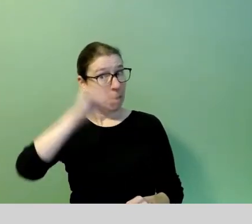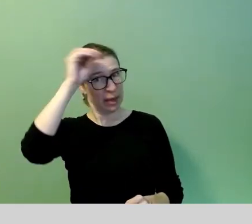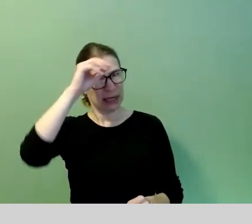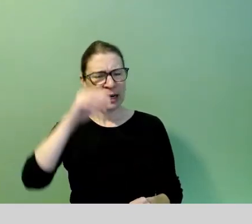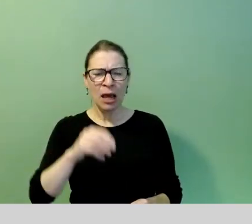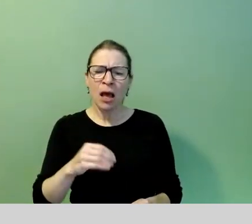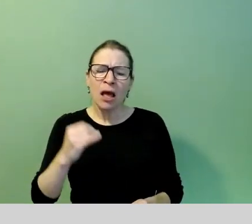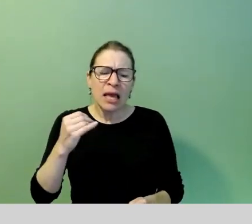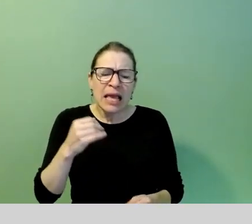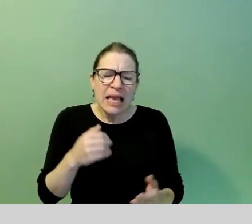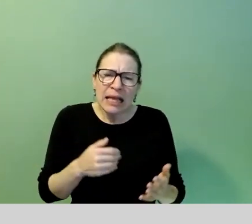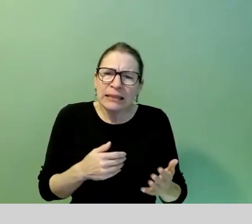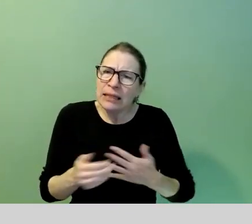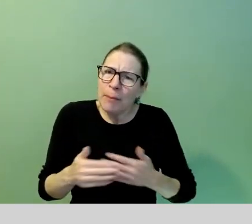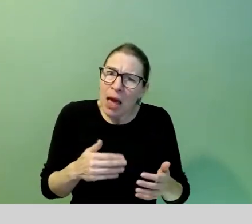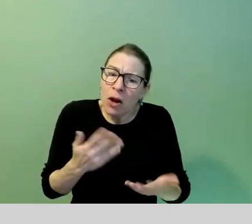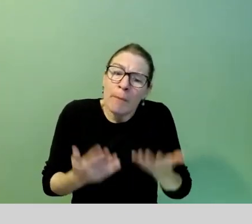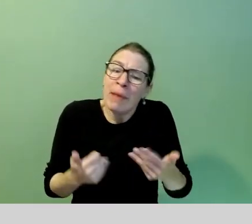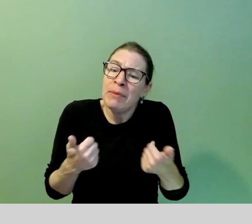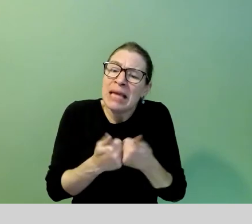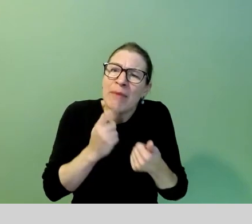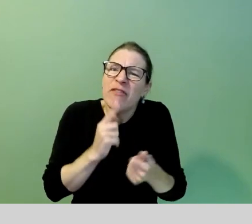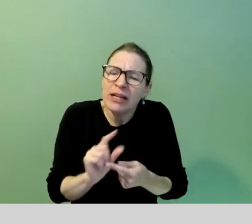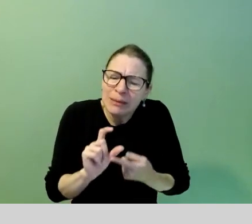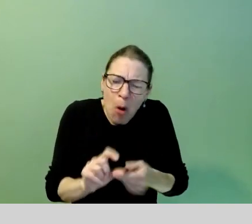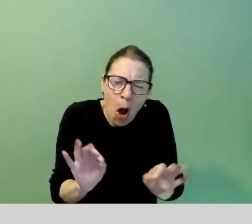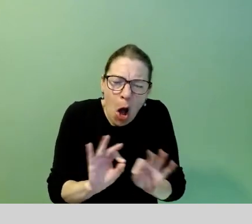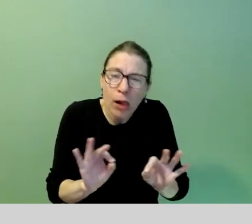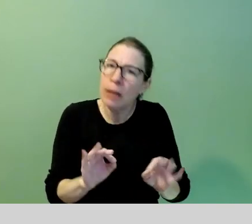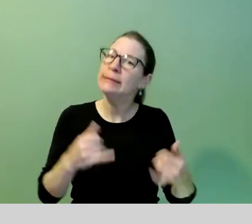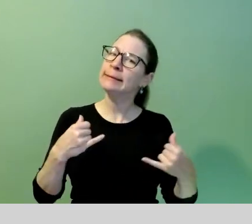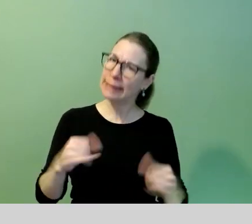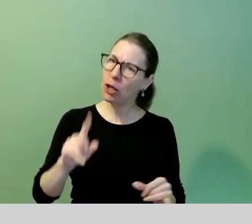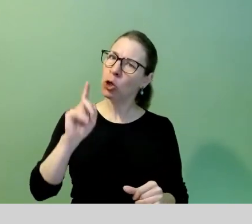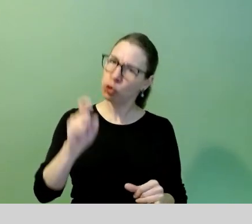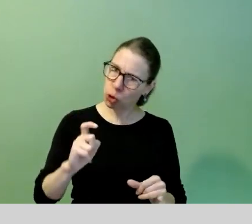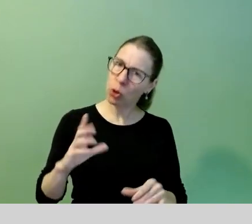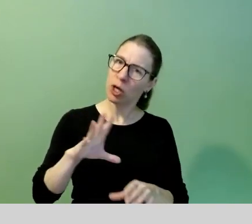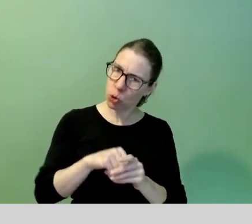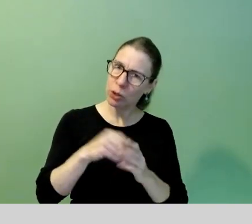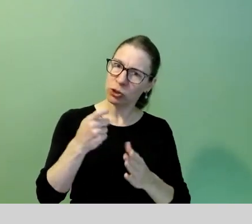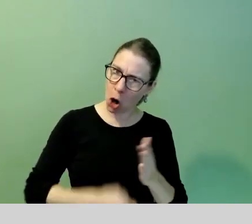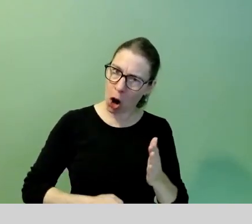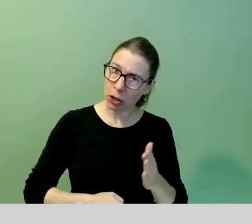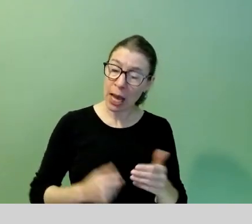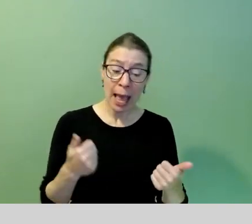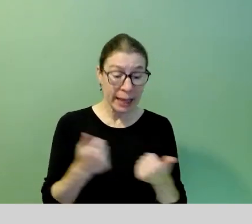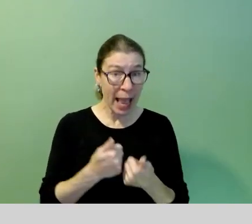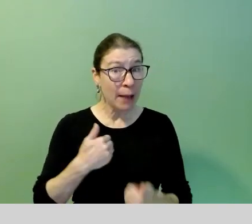should include some kind of charge. Games have a cost, and you should absolutely keep that in mind.